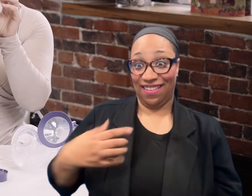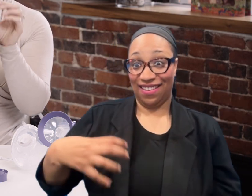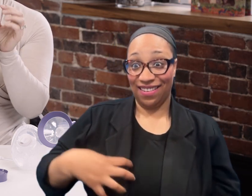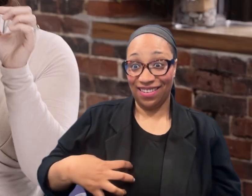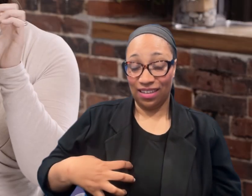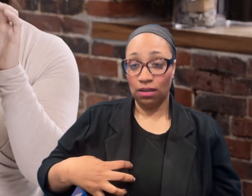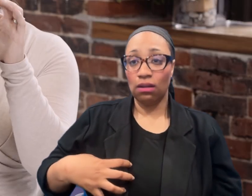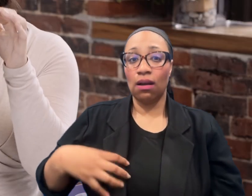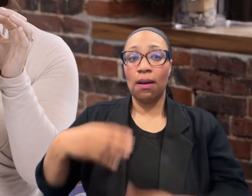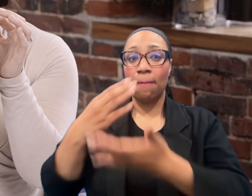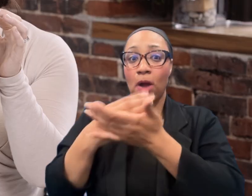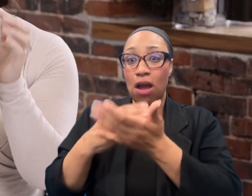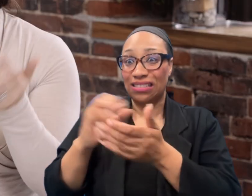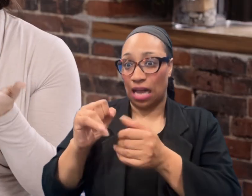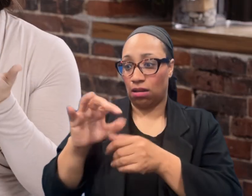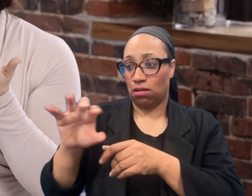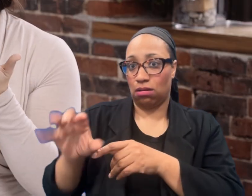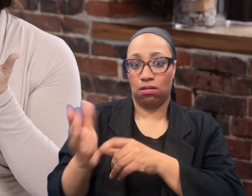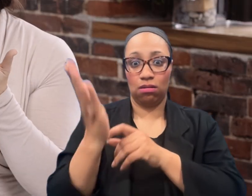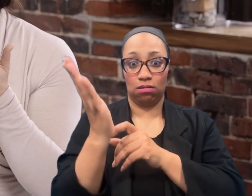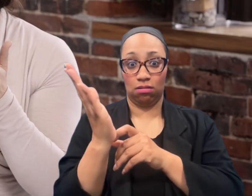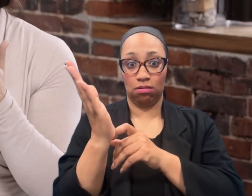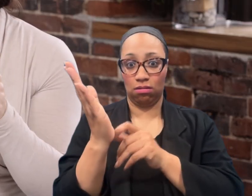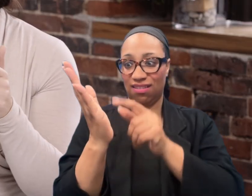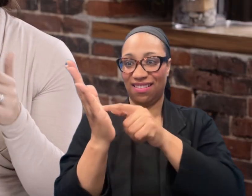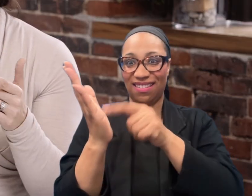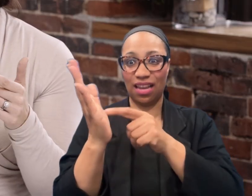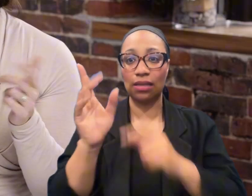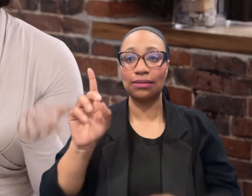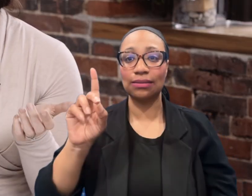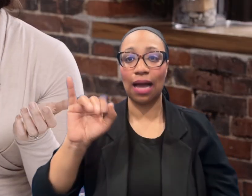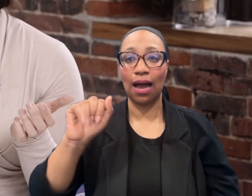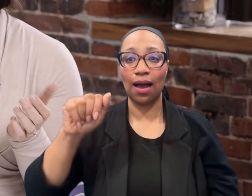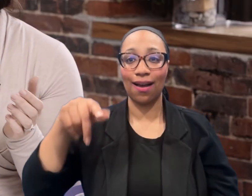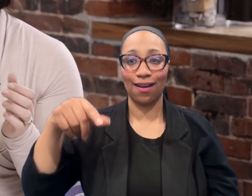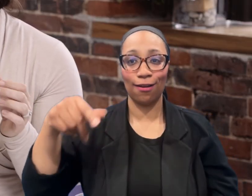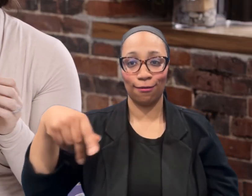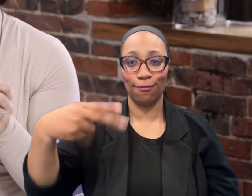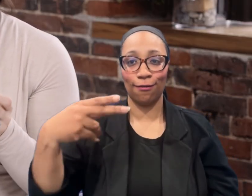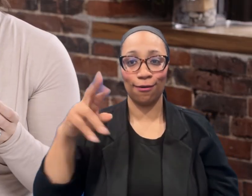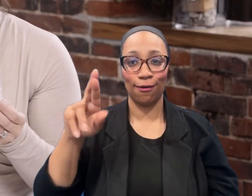where you can see that diaphragm piece on top and a part where the um actual duckbill valve will go.